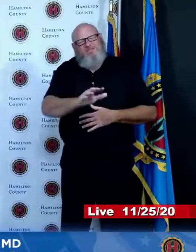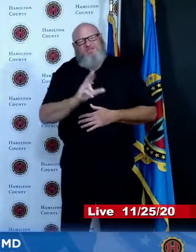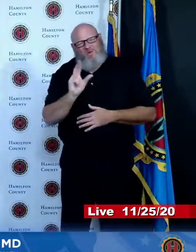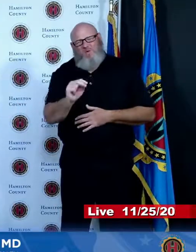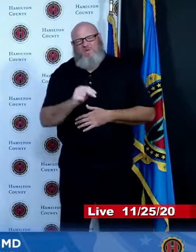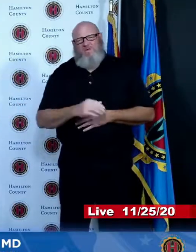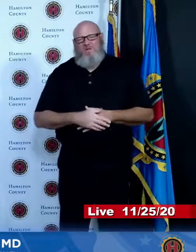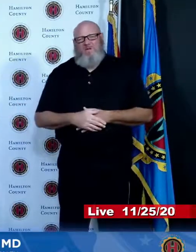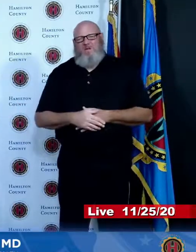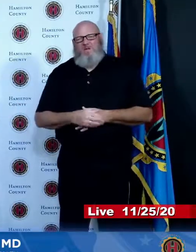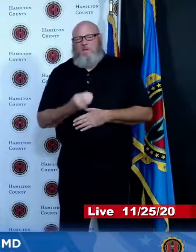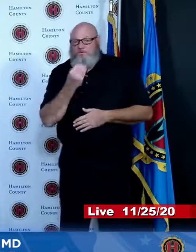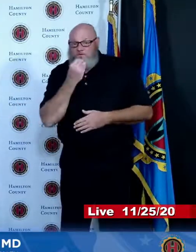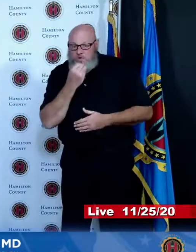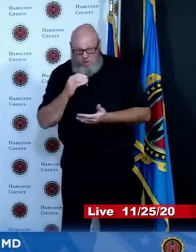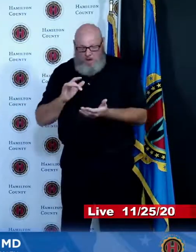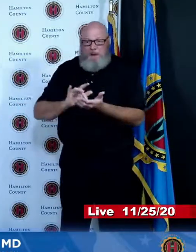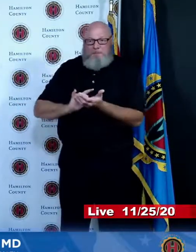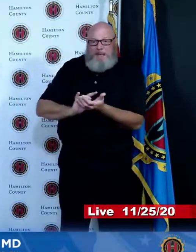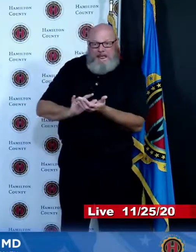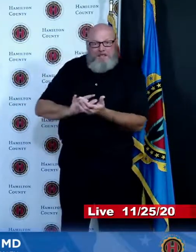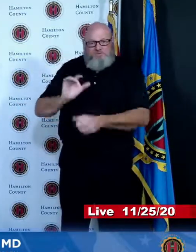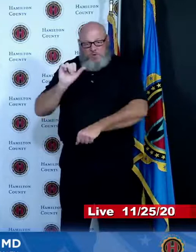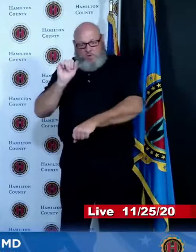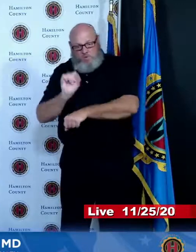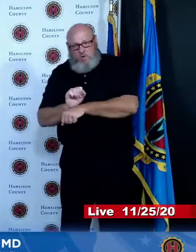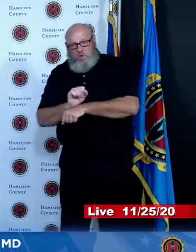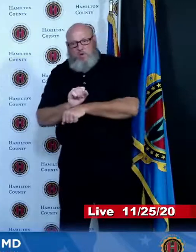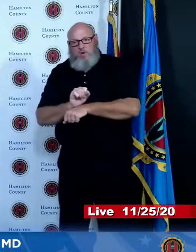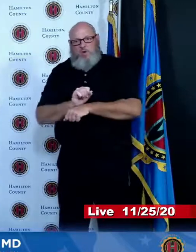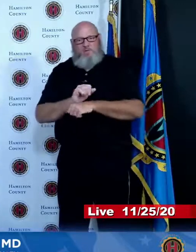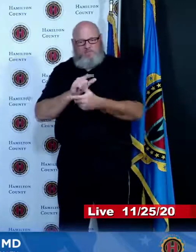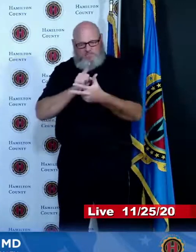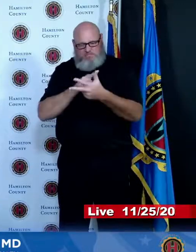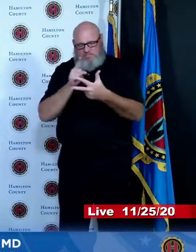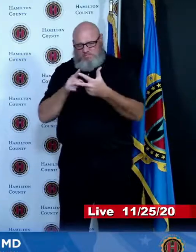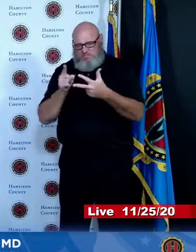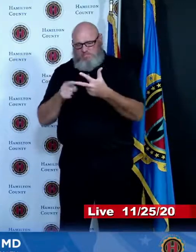but but it is it is time to hunker down to stay home it's not too late to cancel